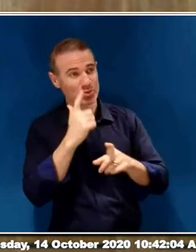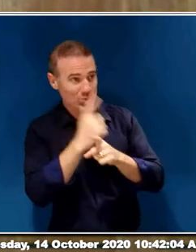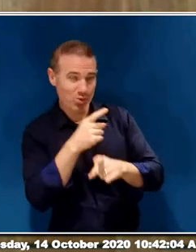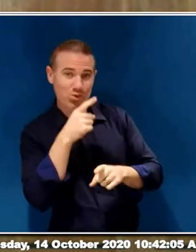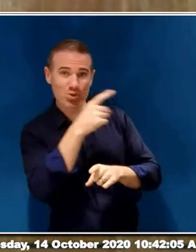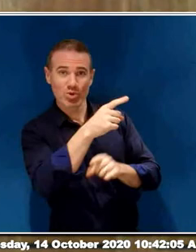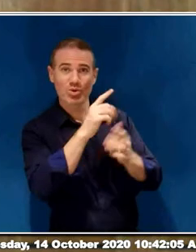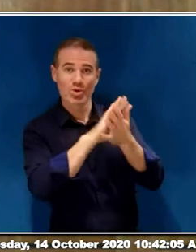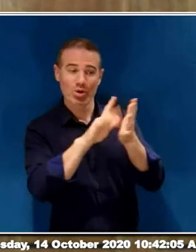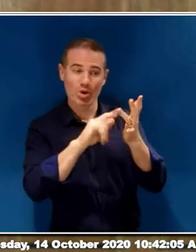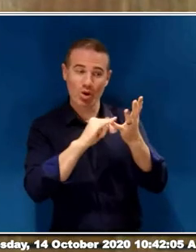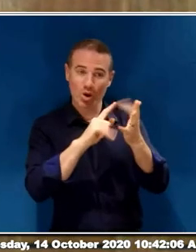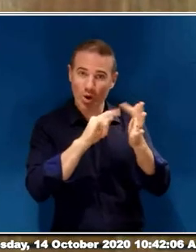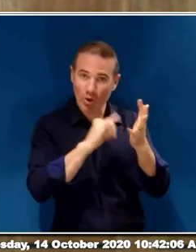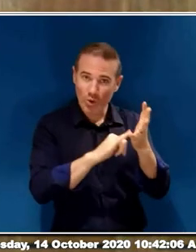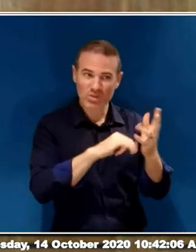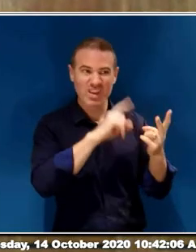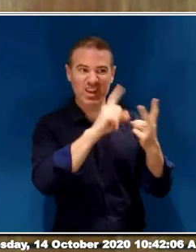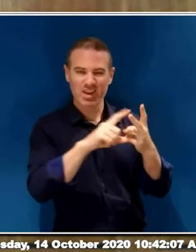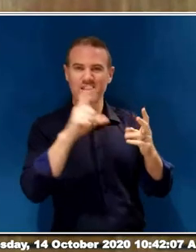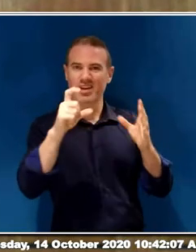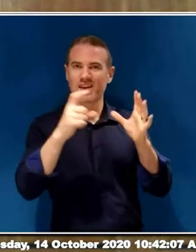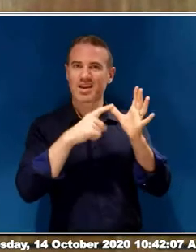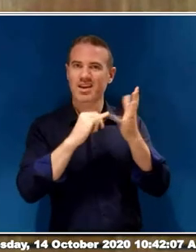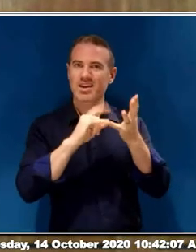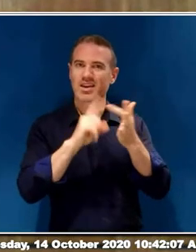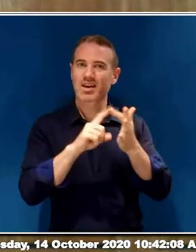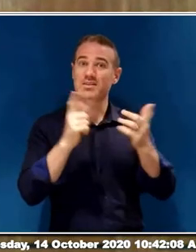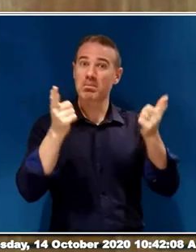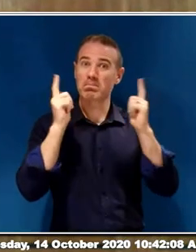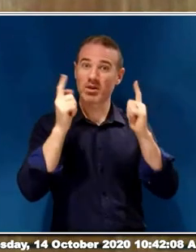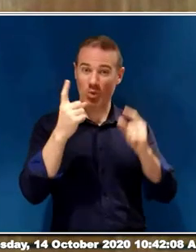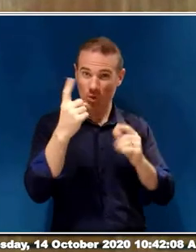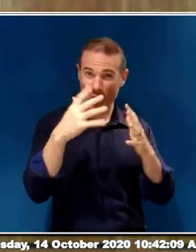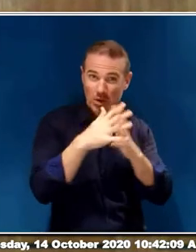the week previously to say that I actually didn't support the timetable change.